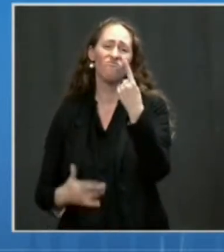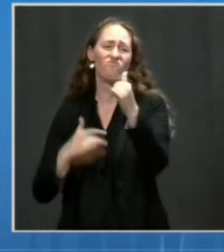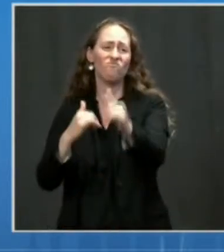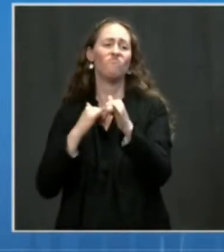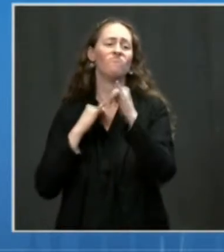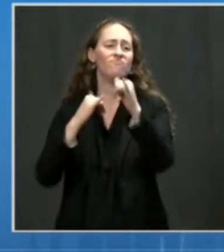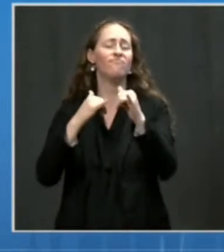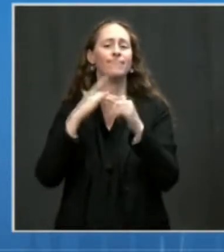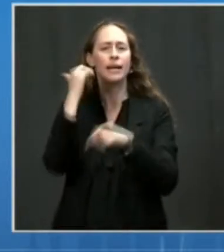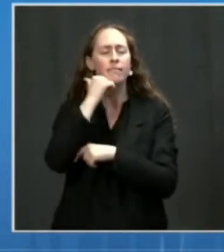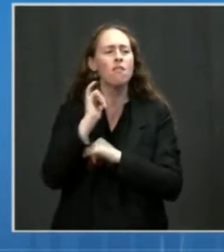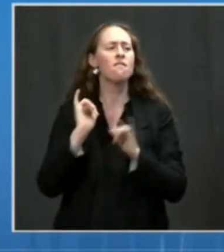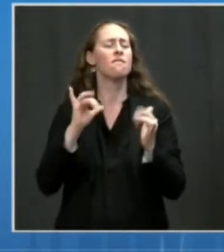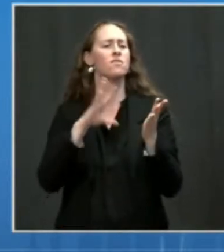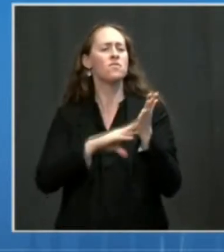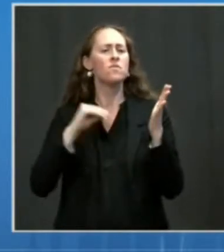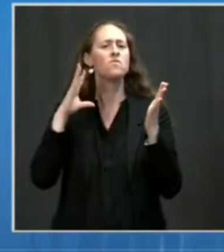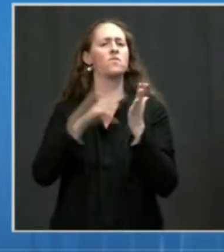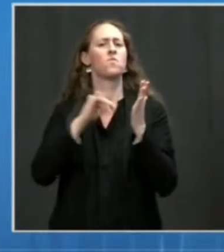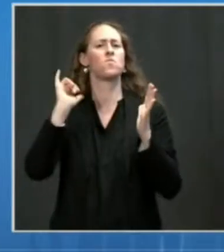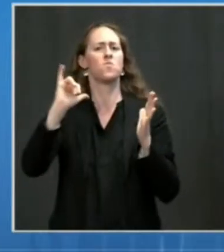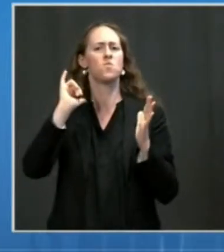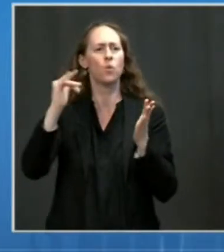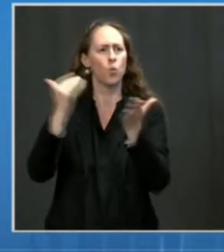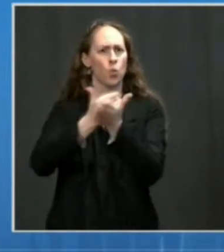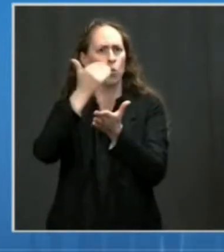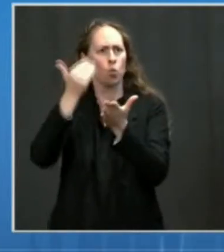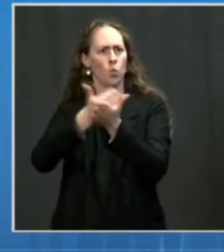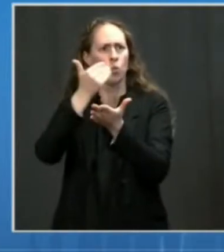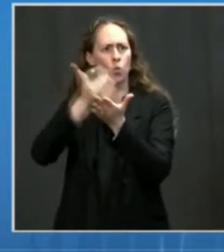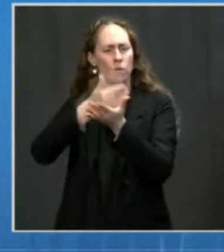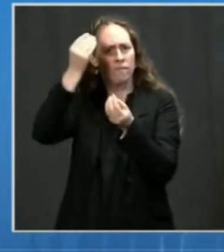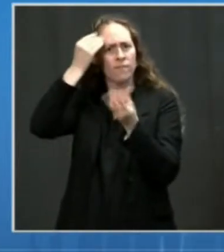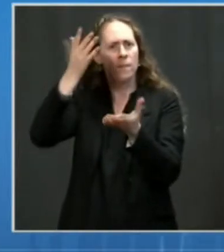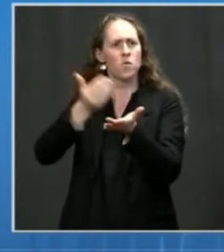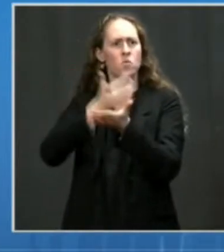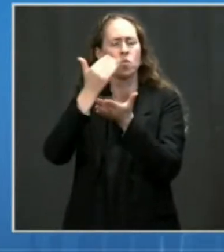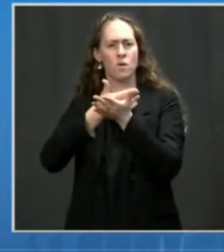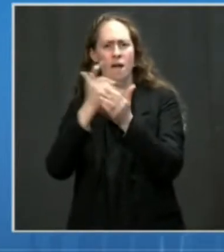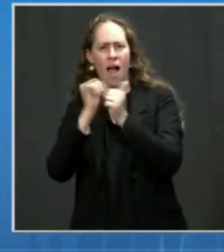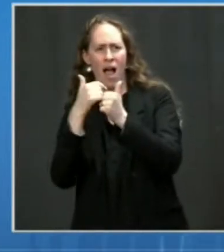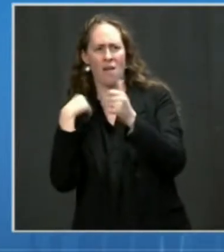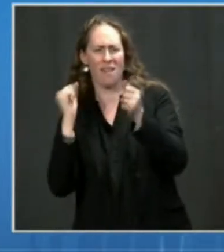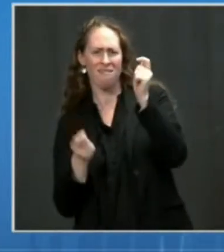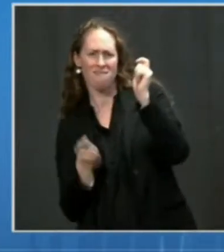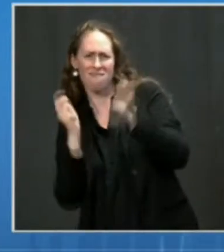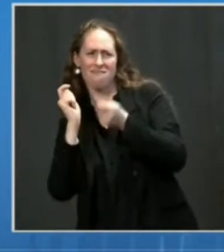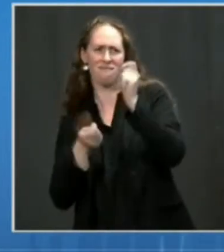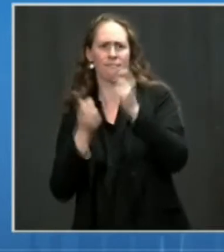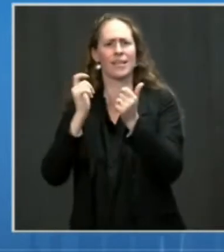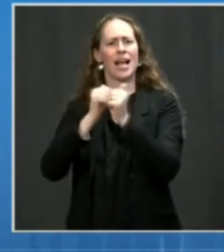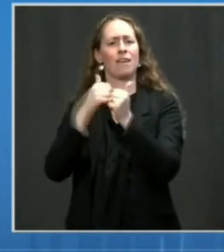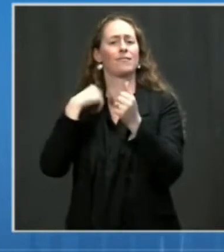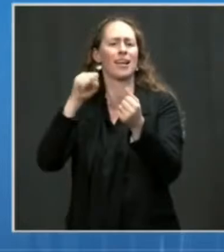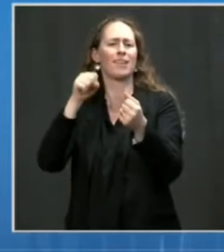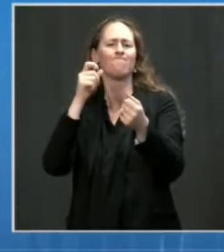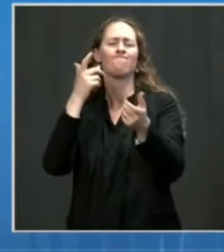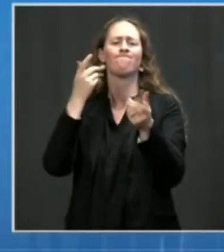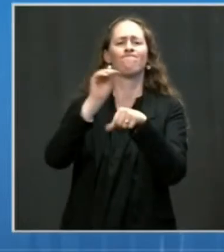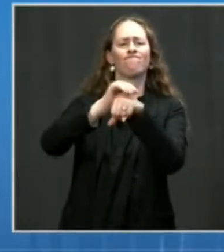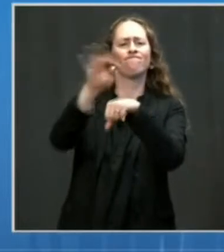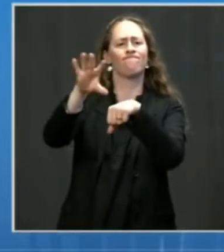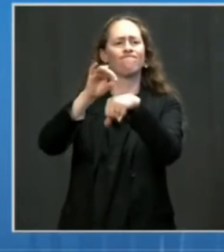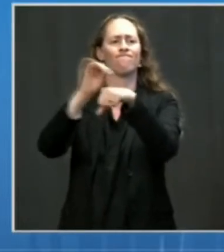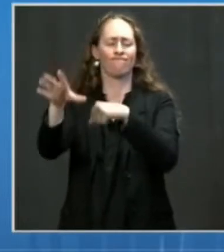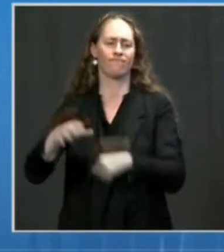FRUSTRATING NEWS, AND I SHARE